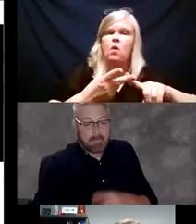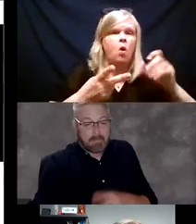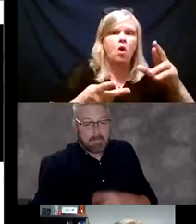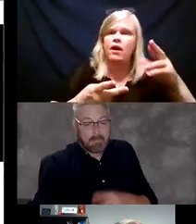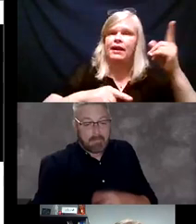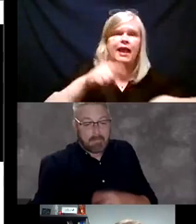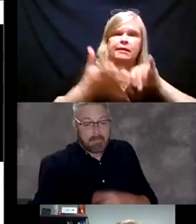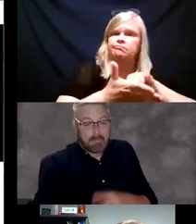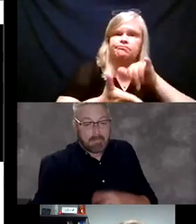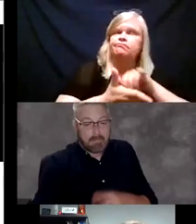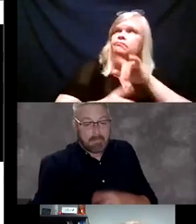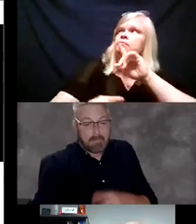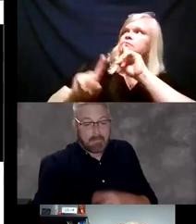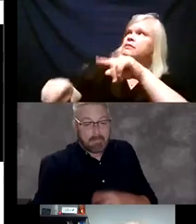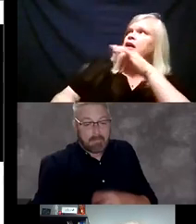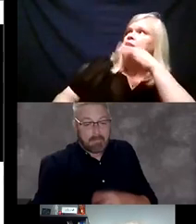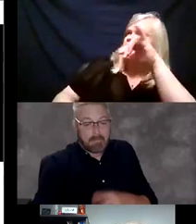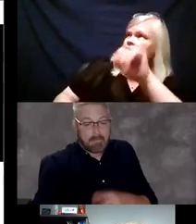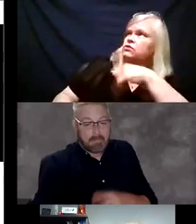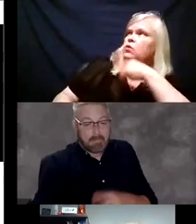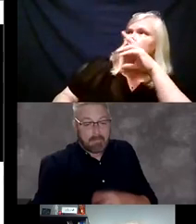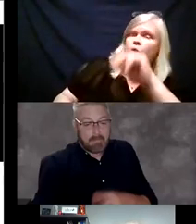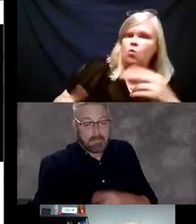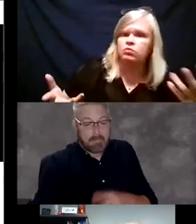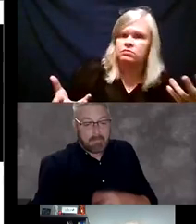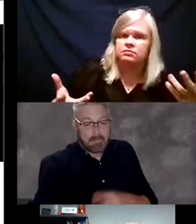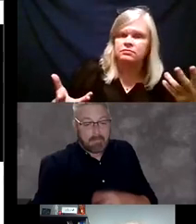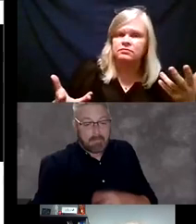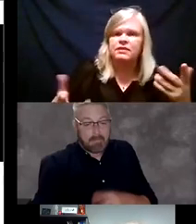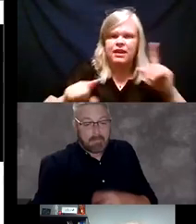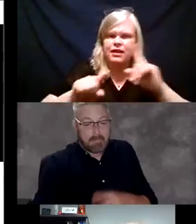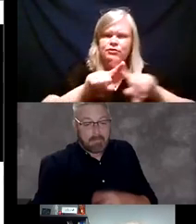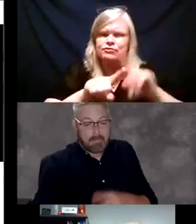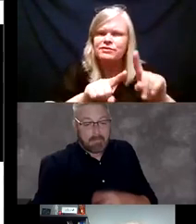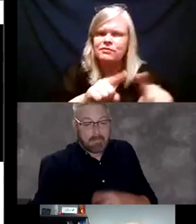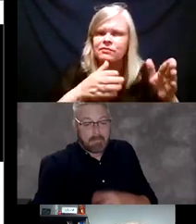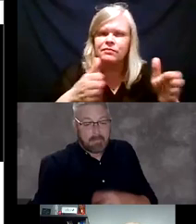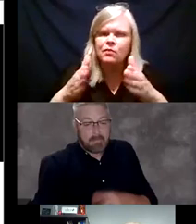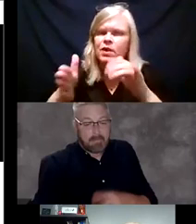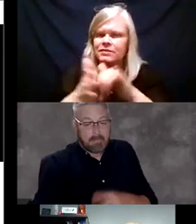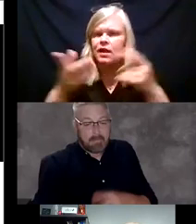WE TALKED EARLIER ABOUT WHAT THAT MIGHT BE. THERE ARE LOTS OF DIFFERENT WAYS THAT CAN OCCUR.